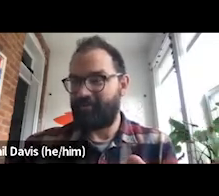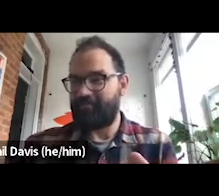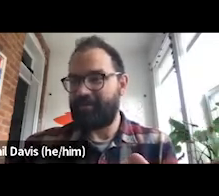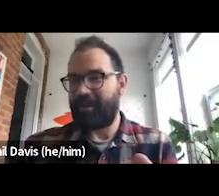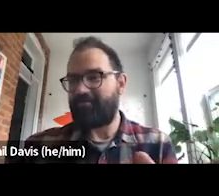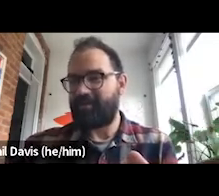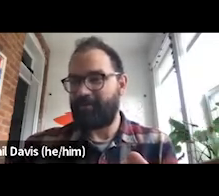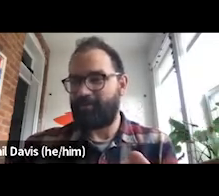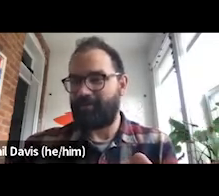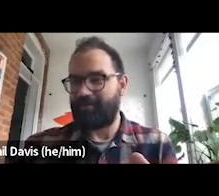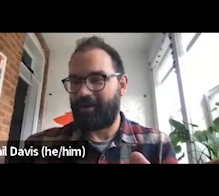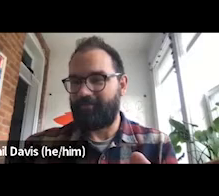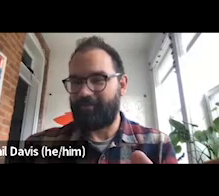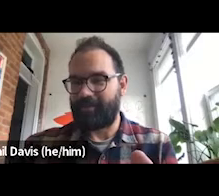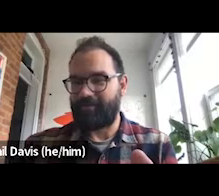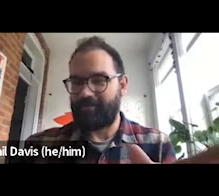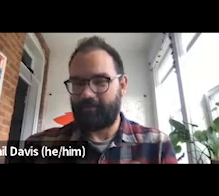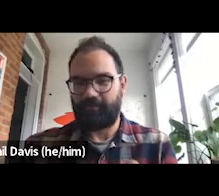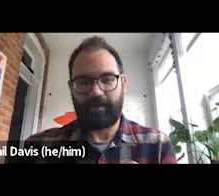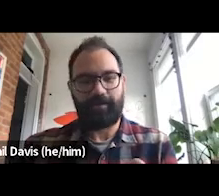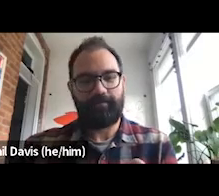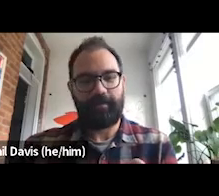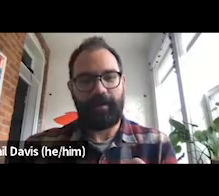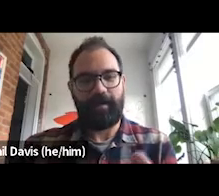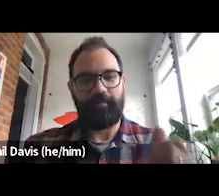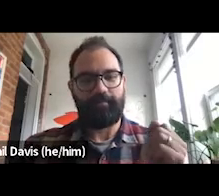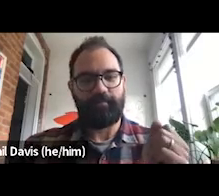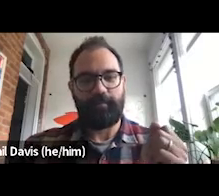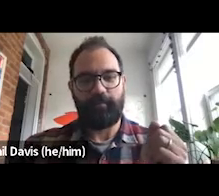We would not have been able to pull it off without Grit Fund.